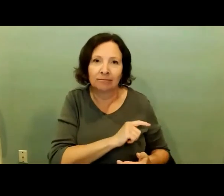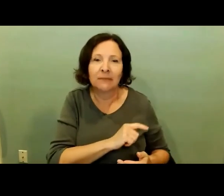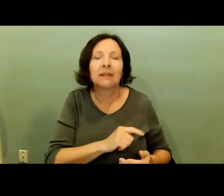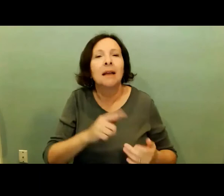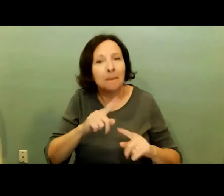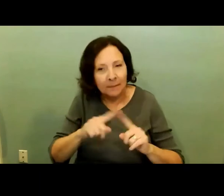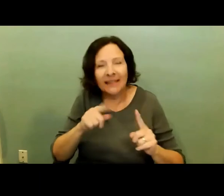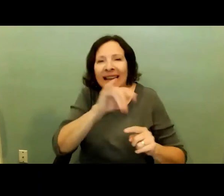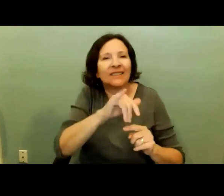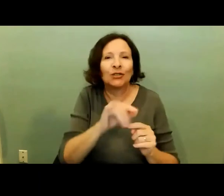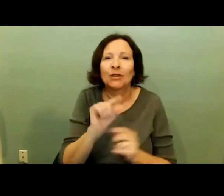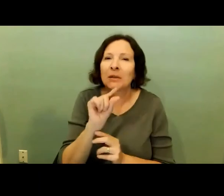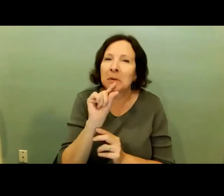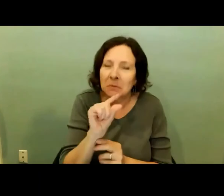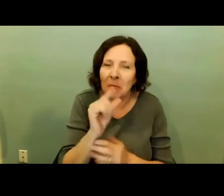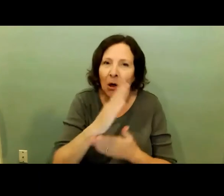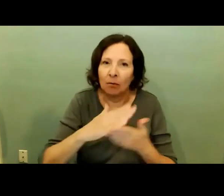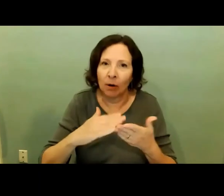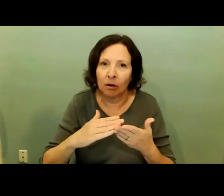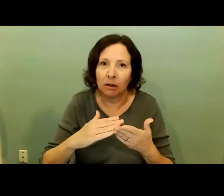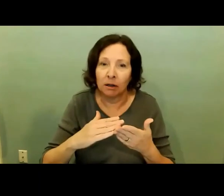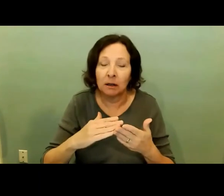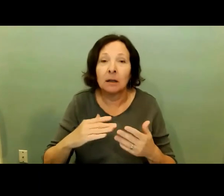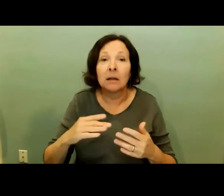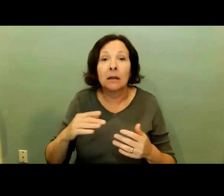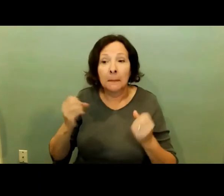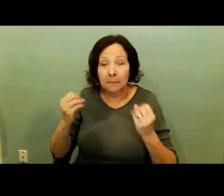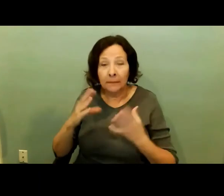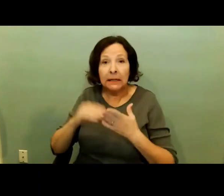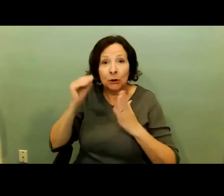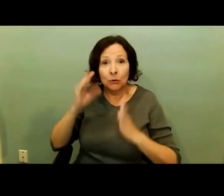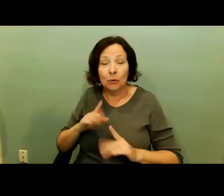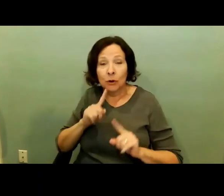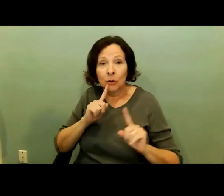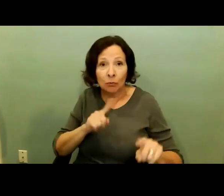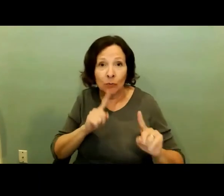biases and exclusion are just being reported by students and their lower at least than